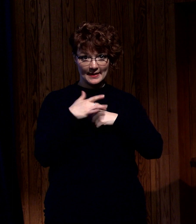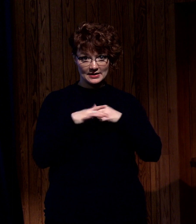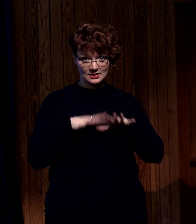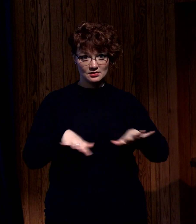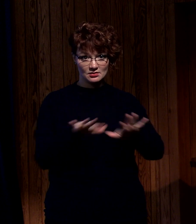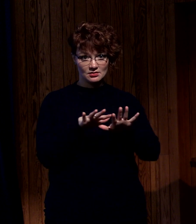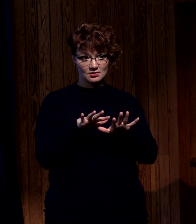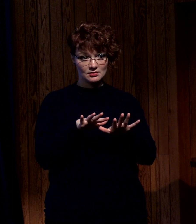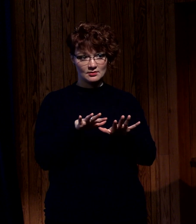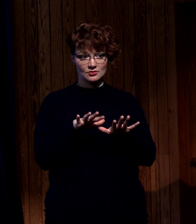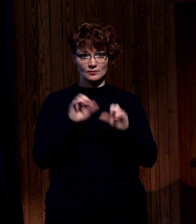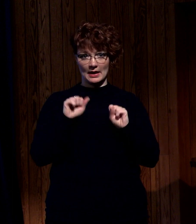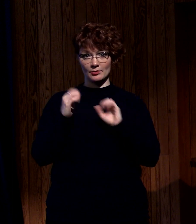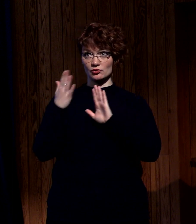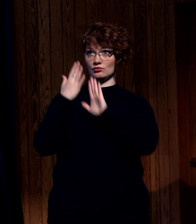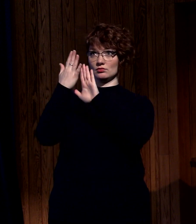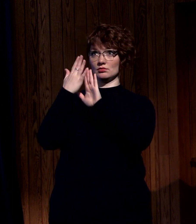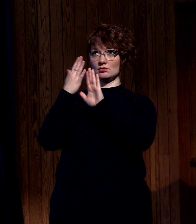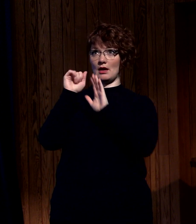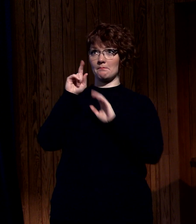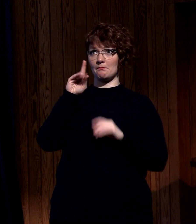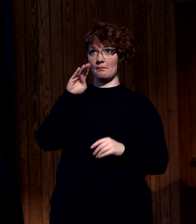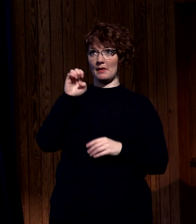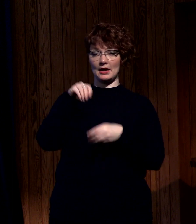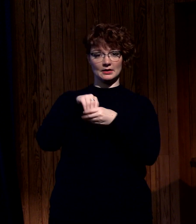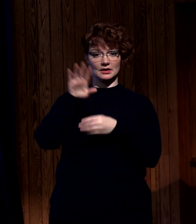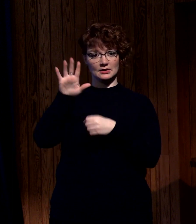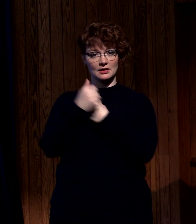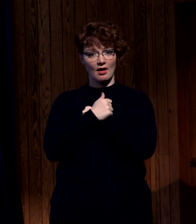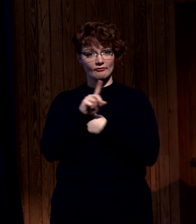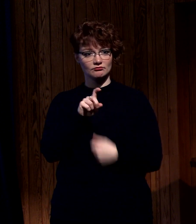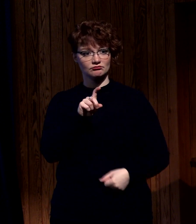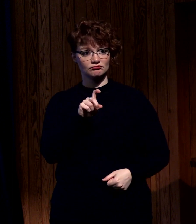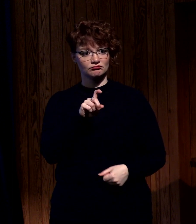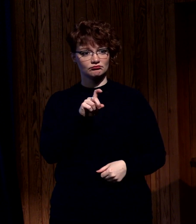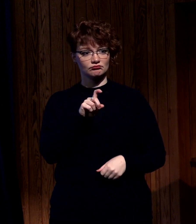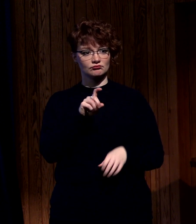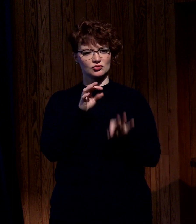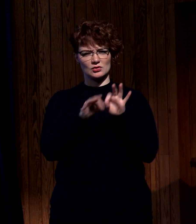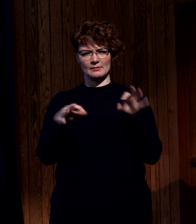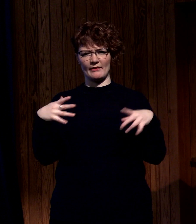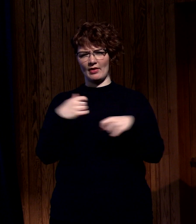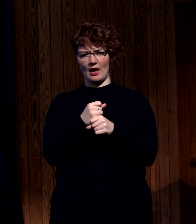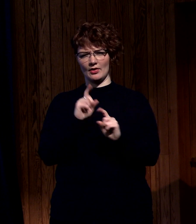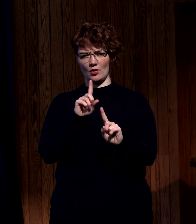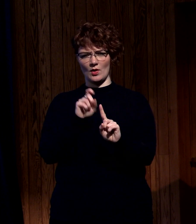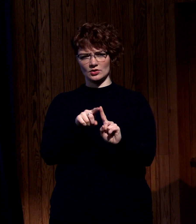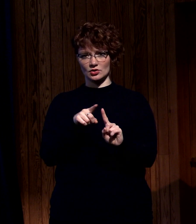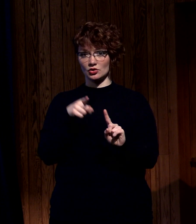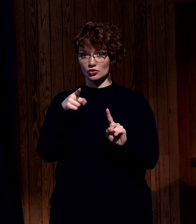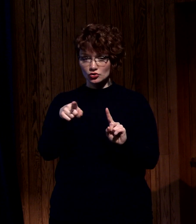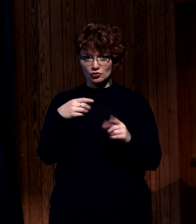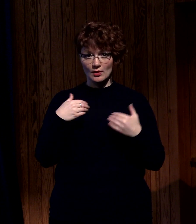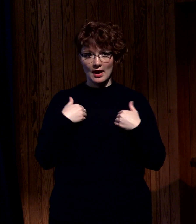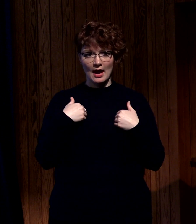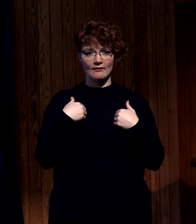to abide in Jesus's love? Just to simplify that, do you have a trellis